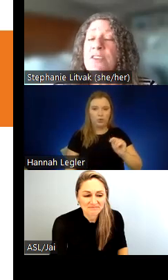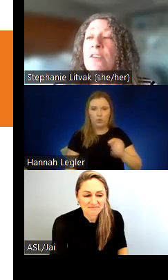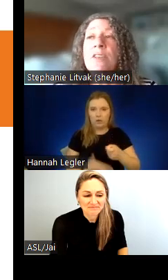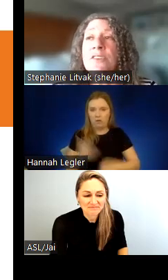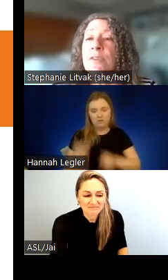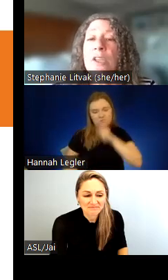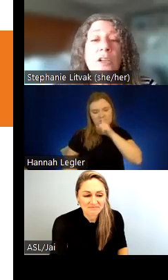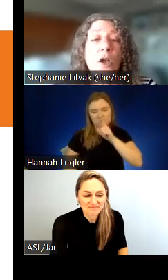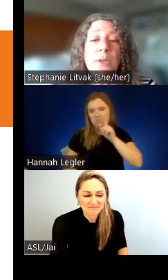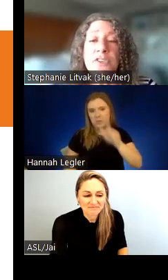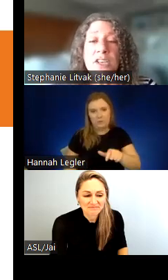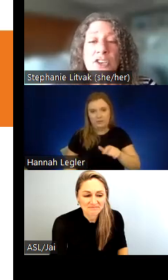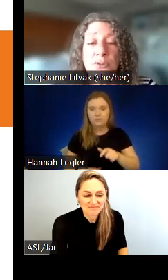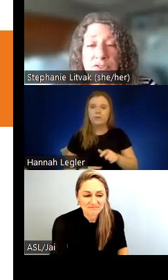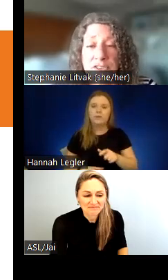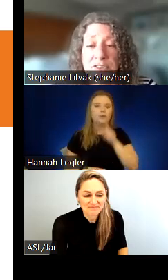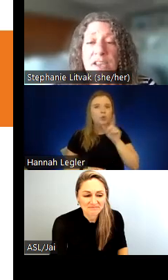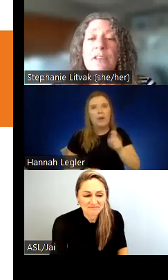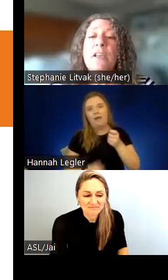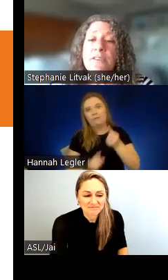So you don't need to go in to huge detail.